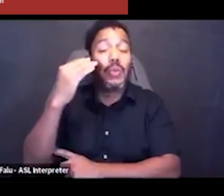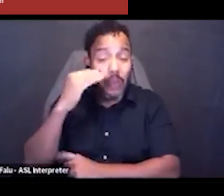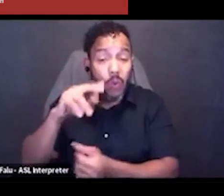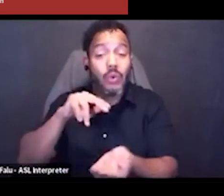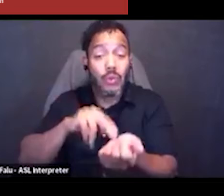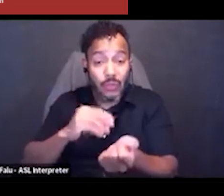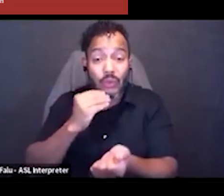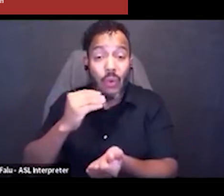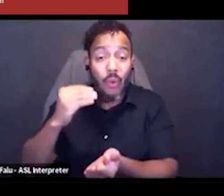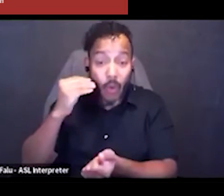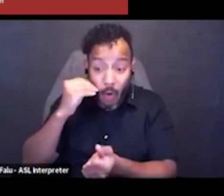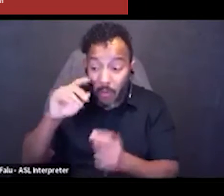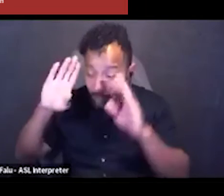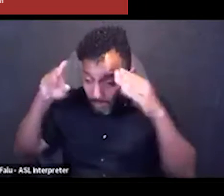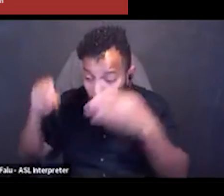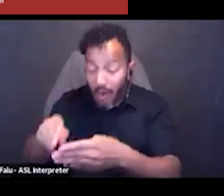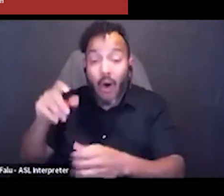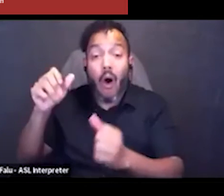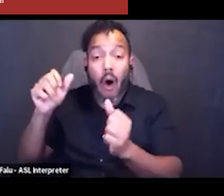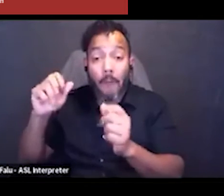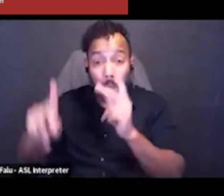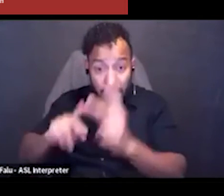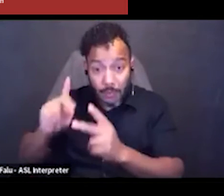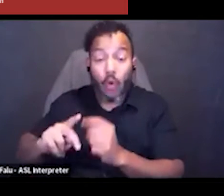and brown people are experiencing deaths at higher rates.